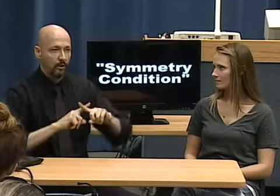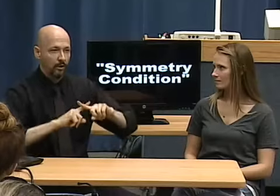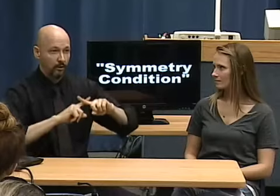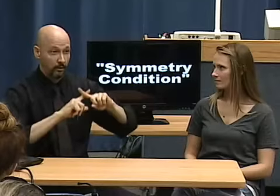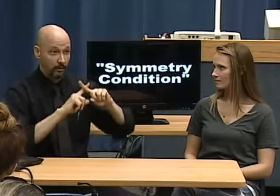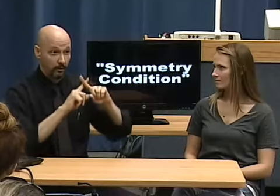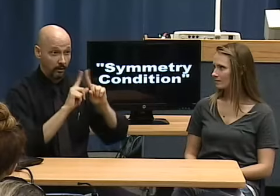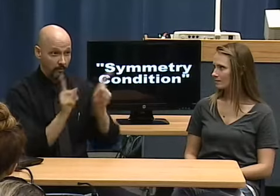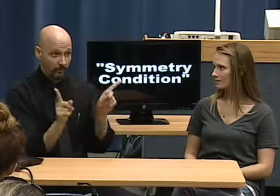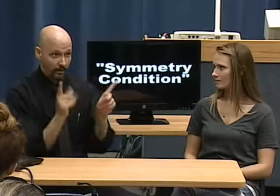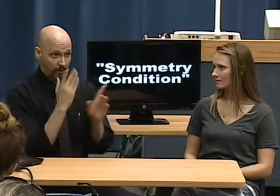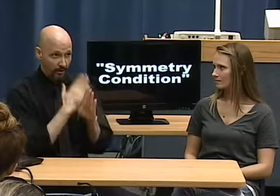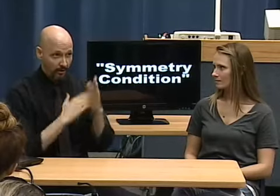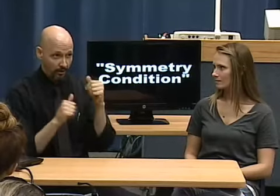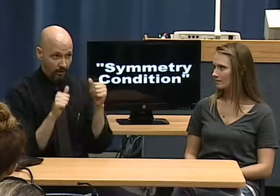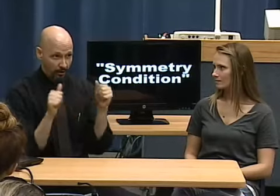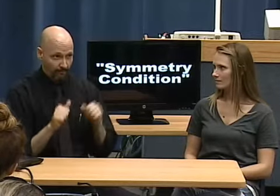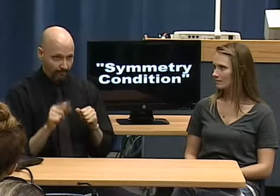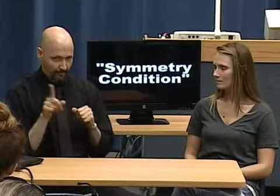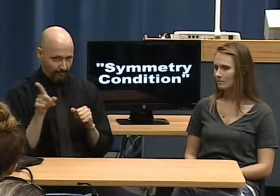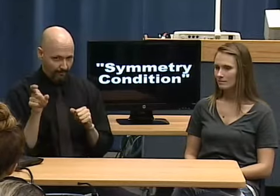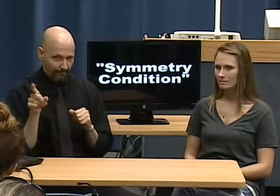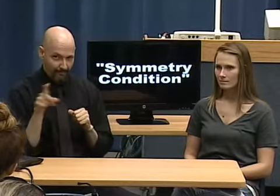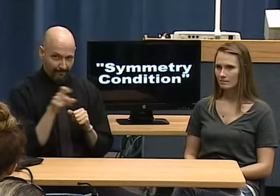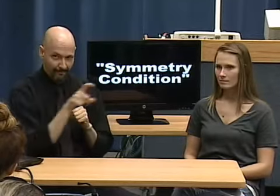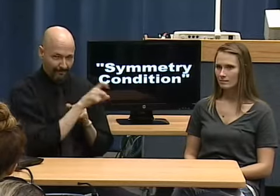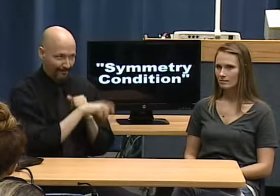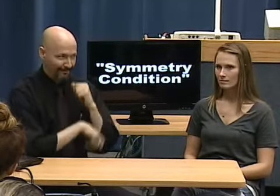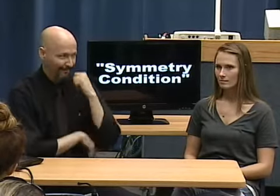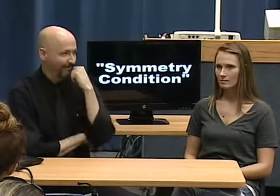but have different hand shapes. Hmmm?